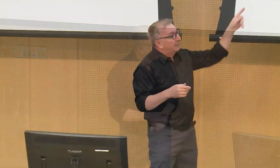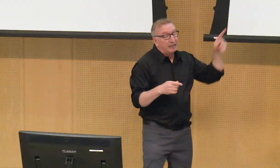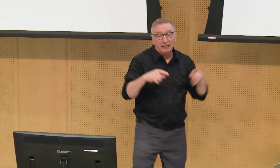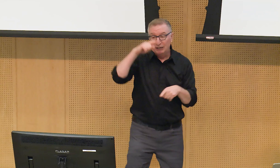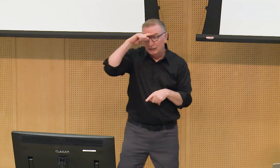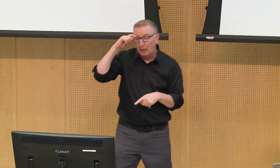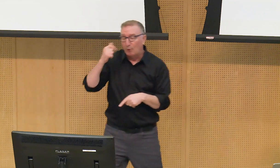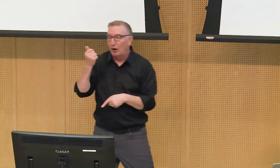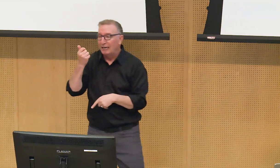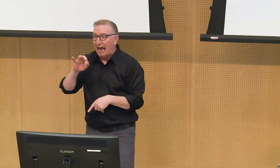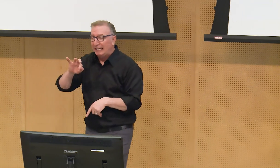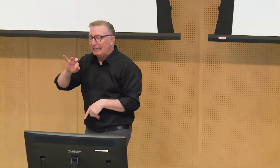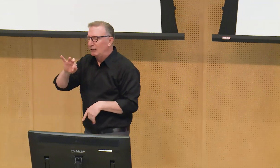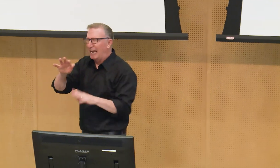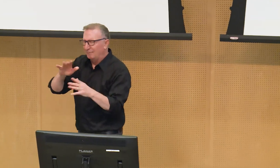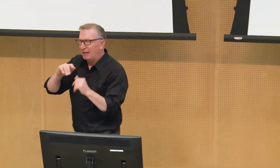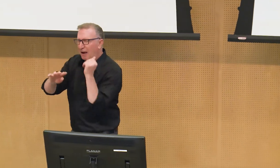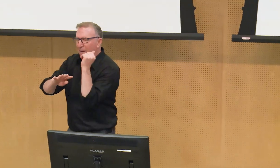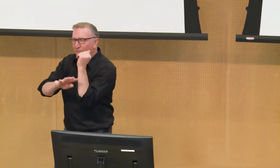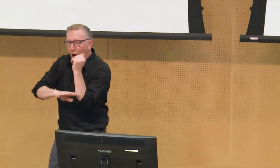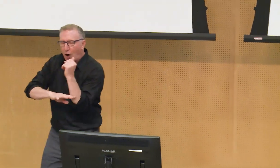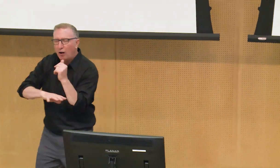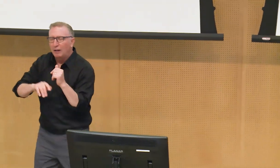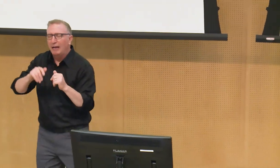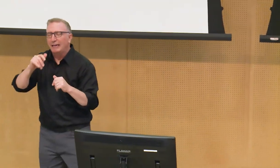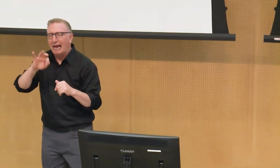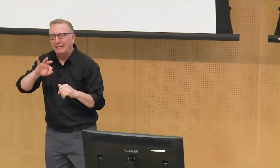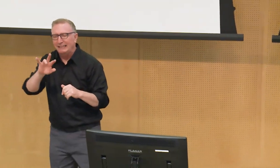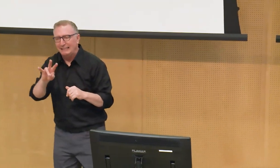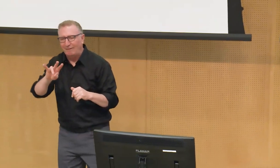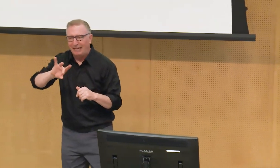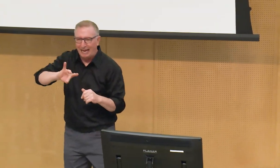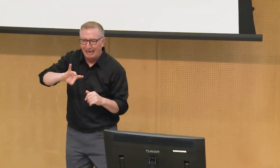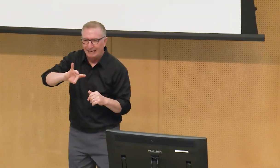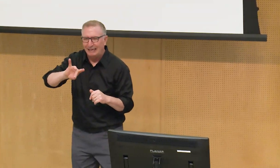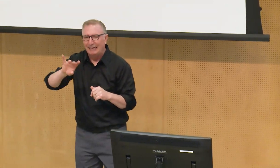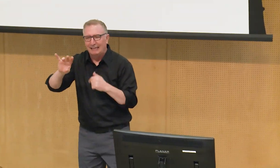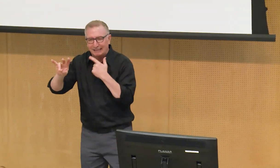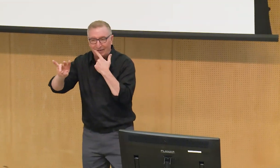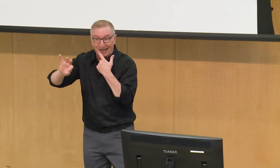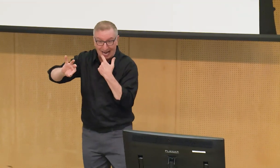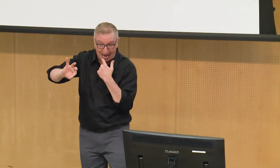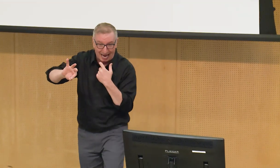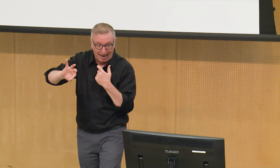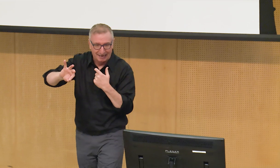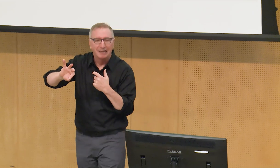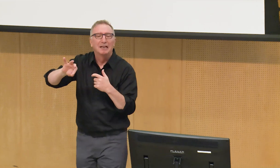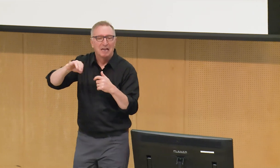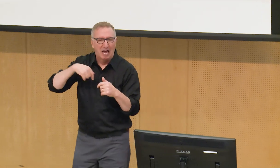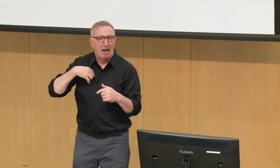The bottom left picture was fall of 1978 or '79.